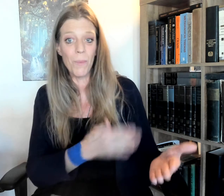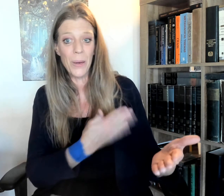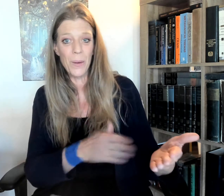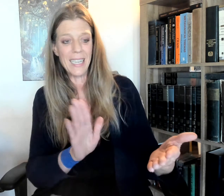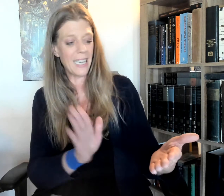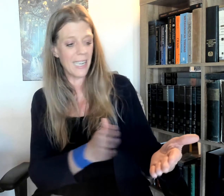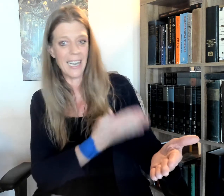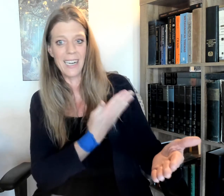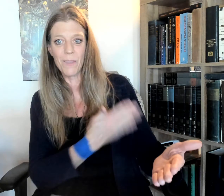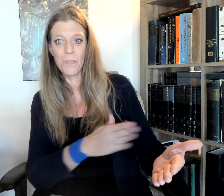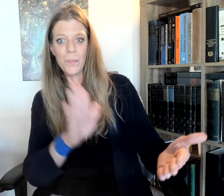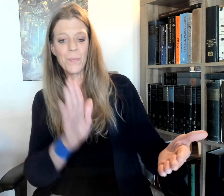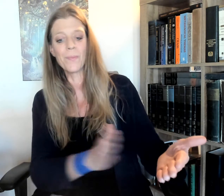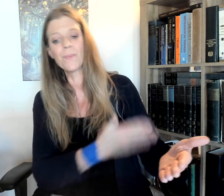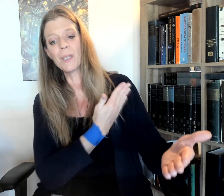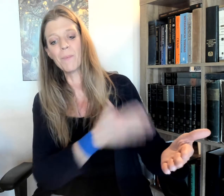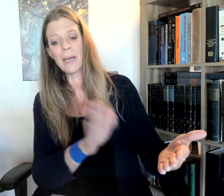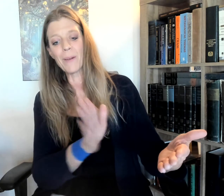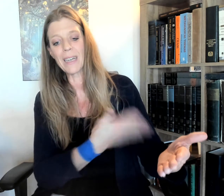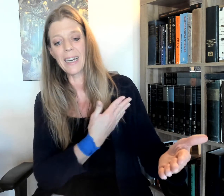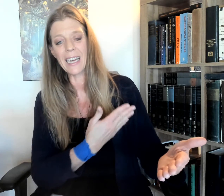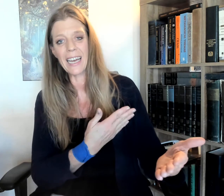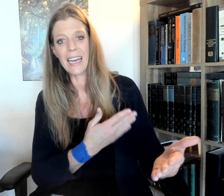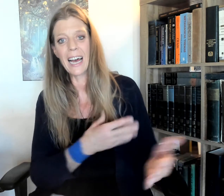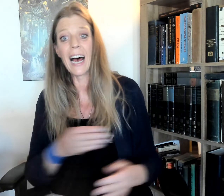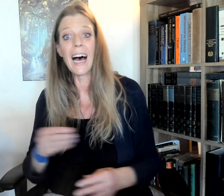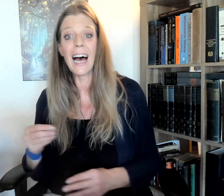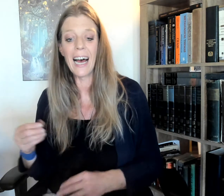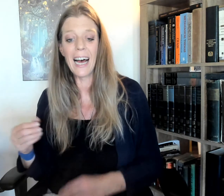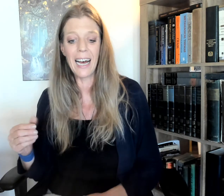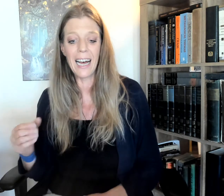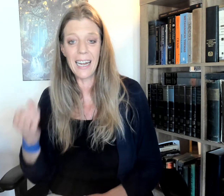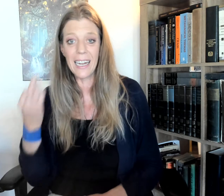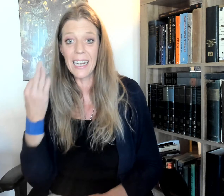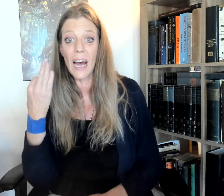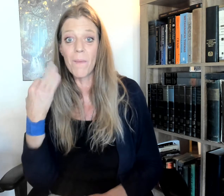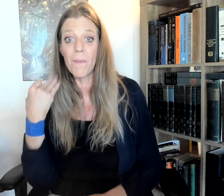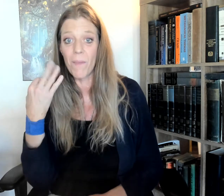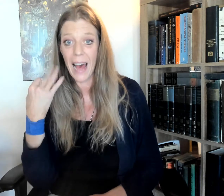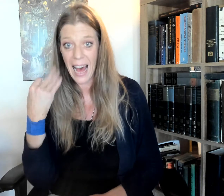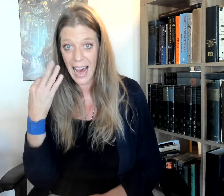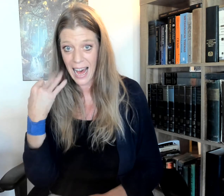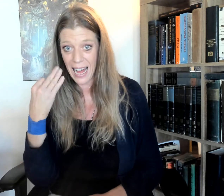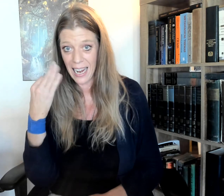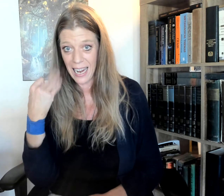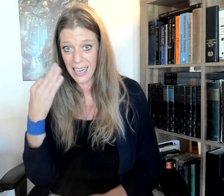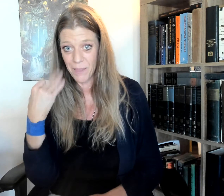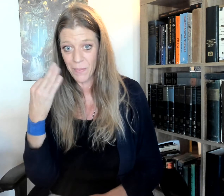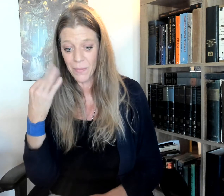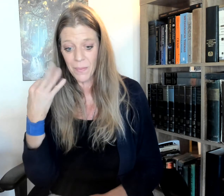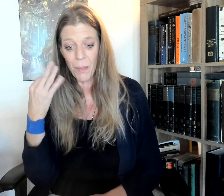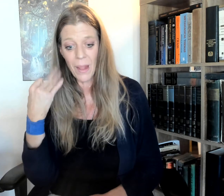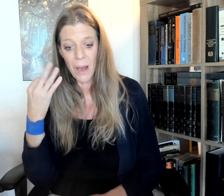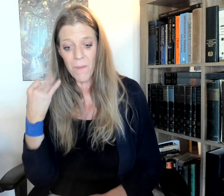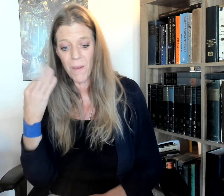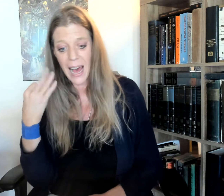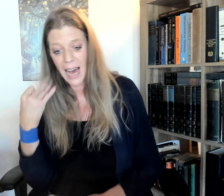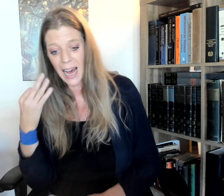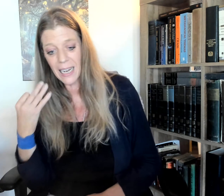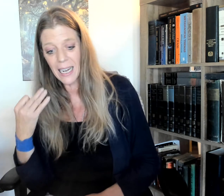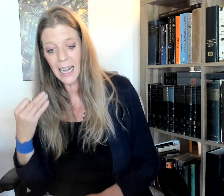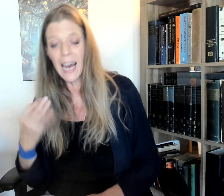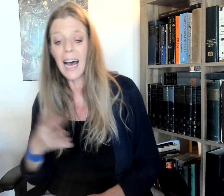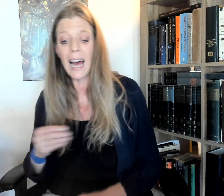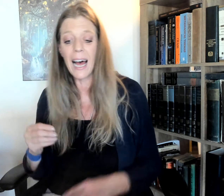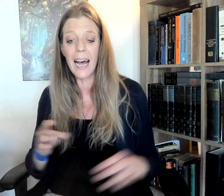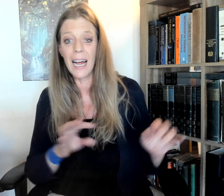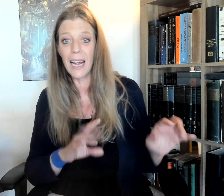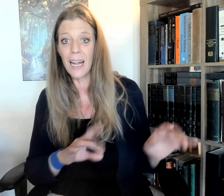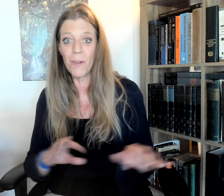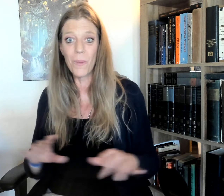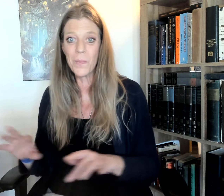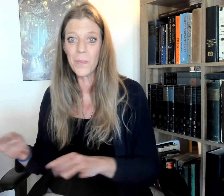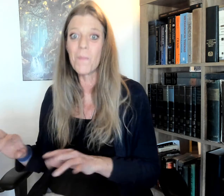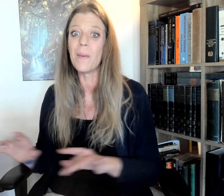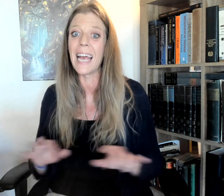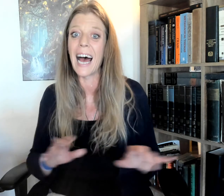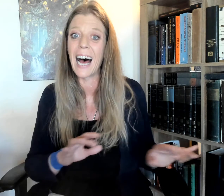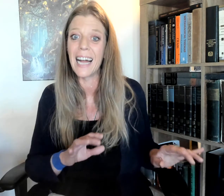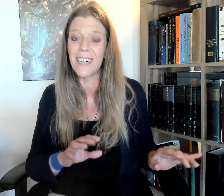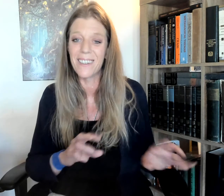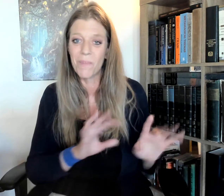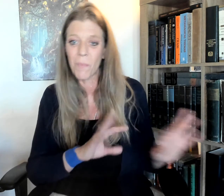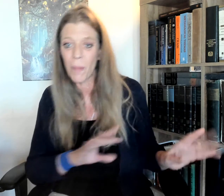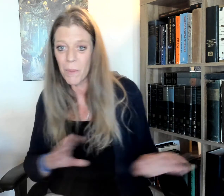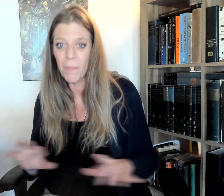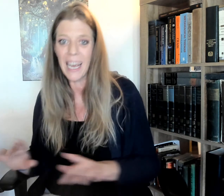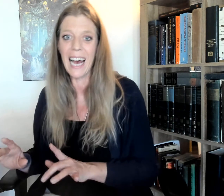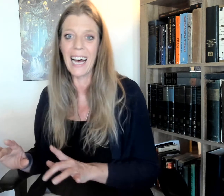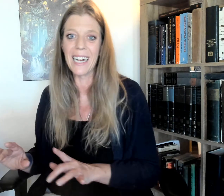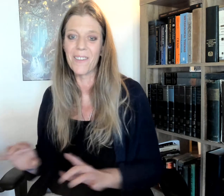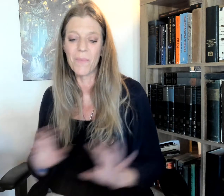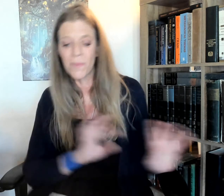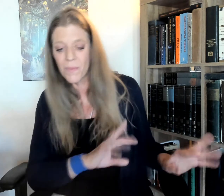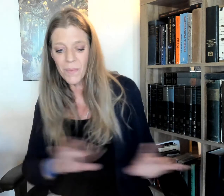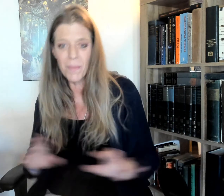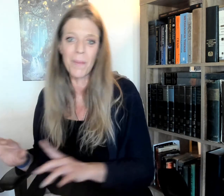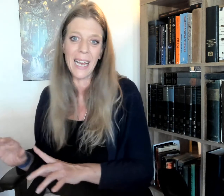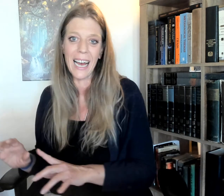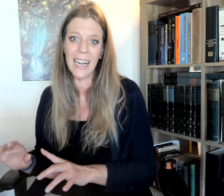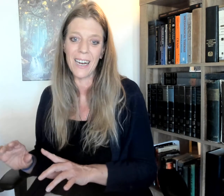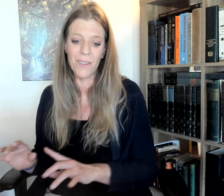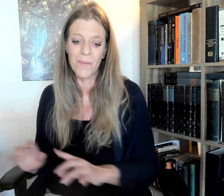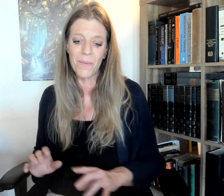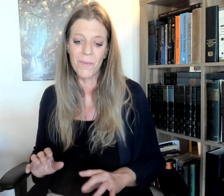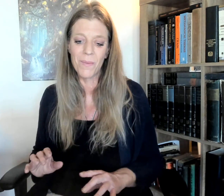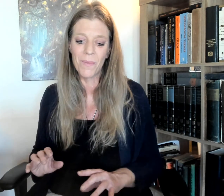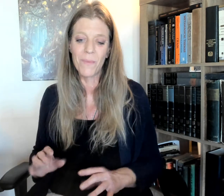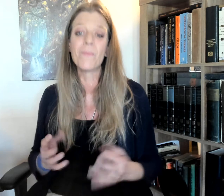MUSIC. MUSIC.